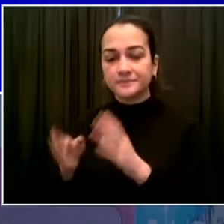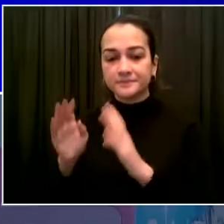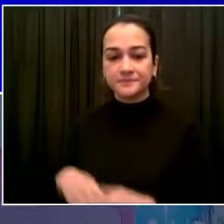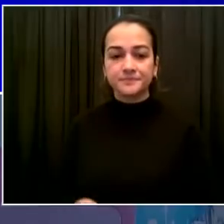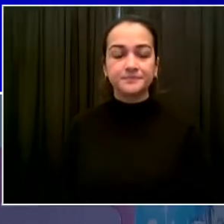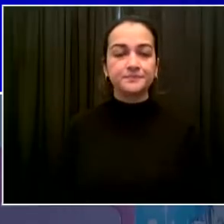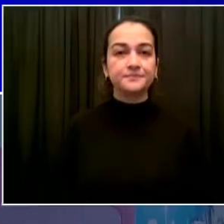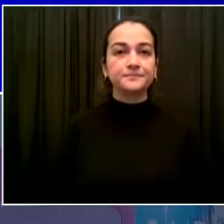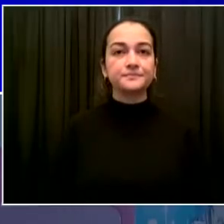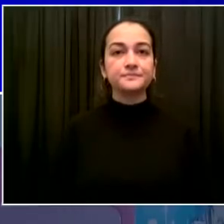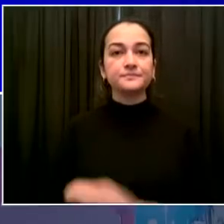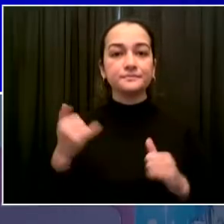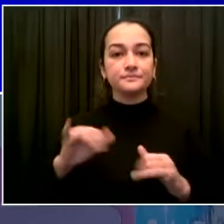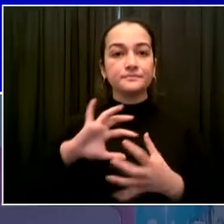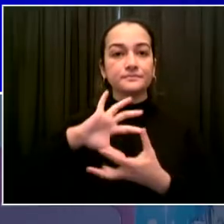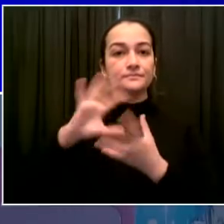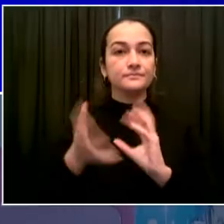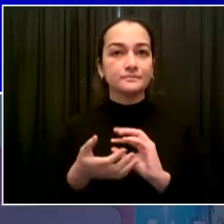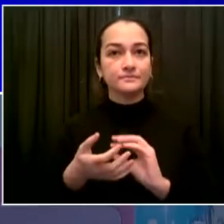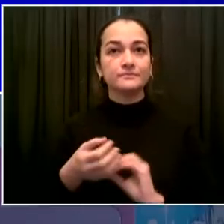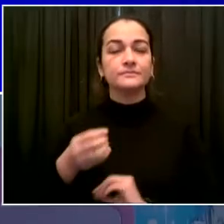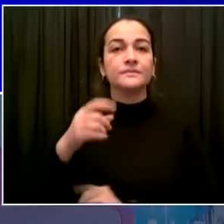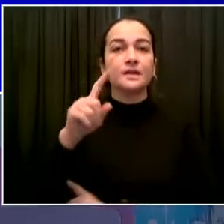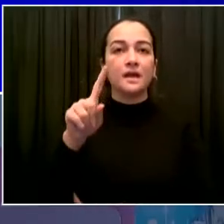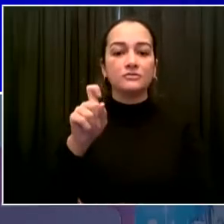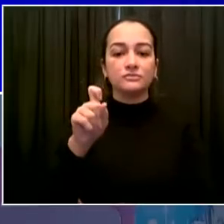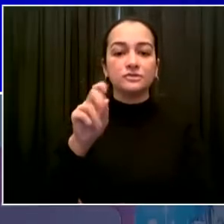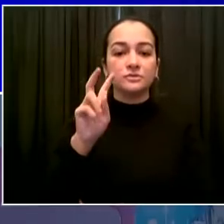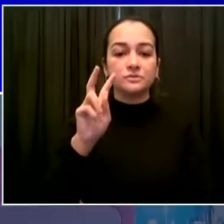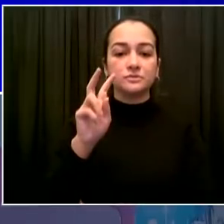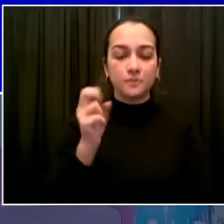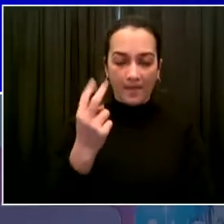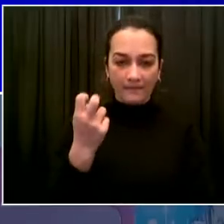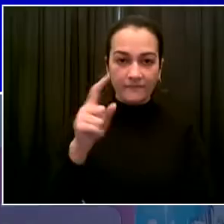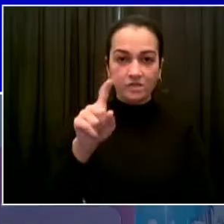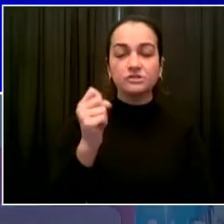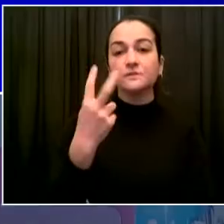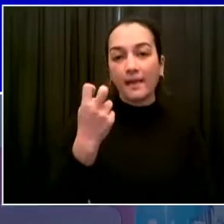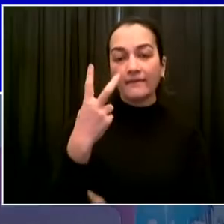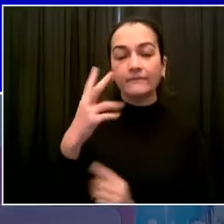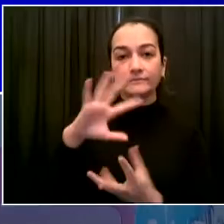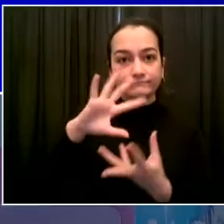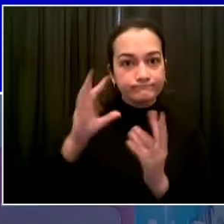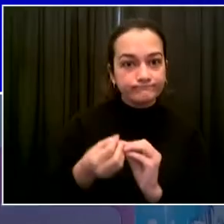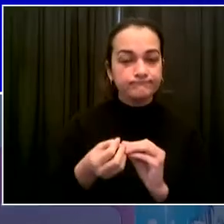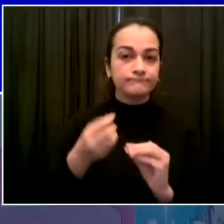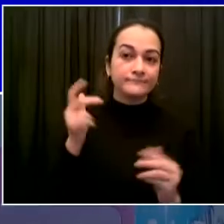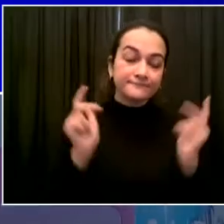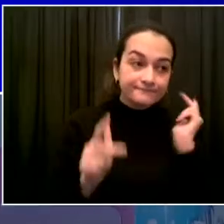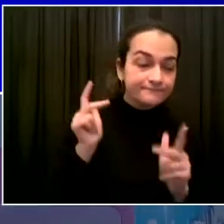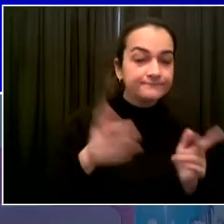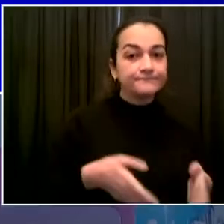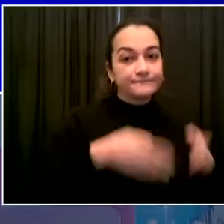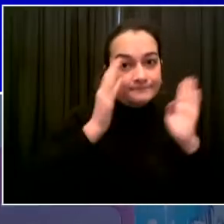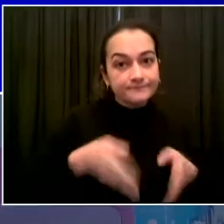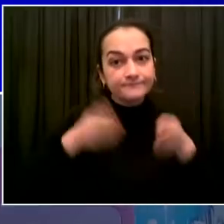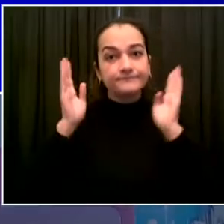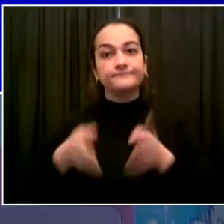BY THE END OF THIS WEEK WE WILL HAVE 112 CITY RUN SITES IN HEALTHCARE FACILITIES BUT ALSO IN OTHER COMMUNITY